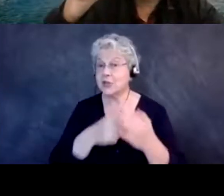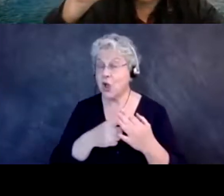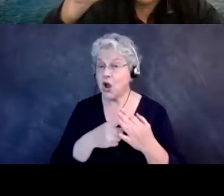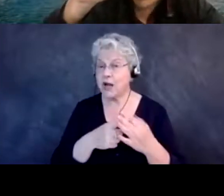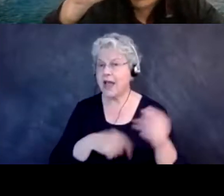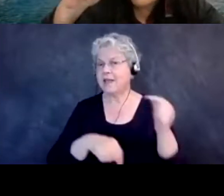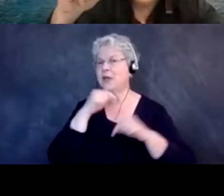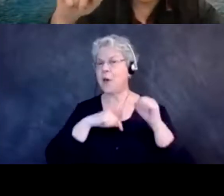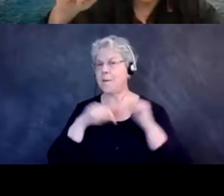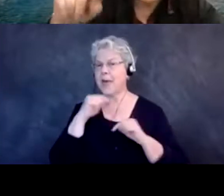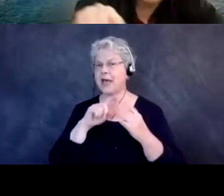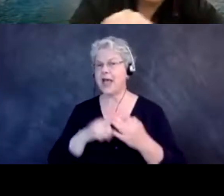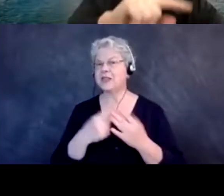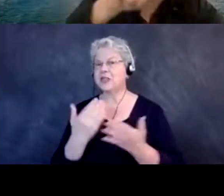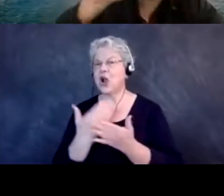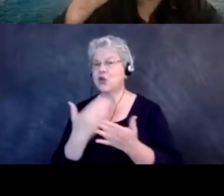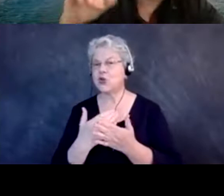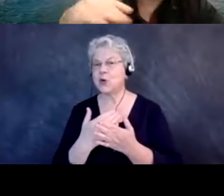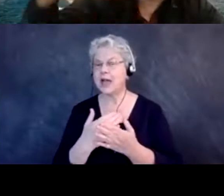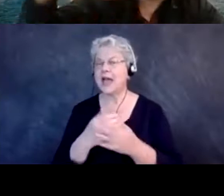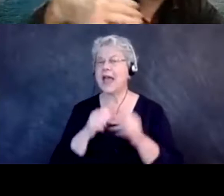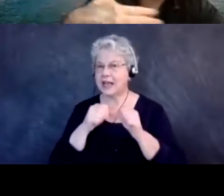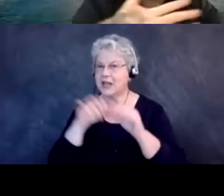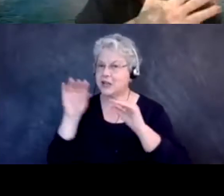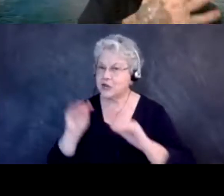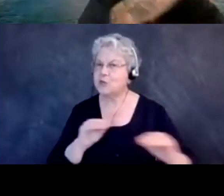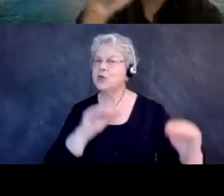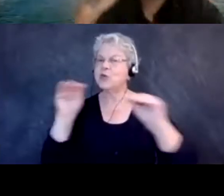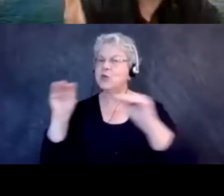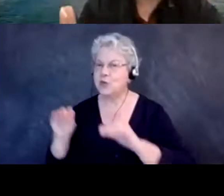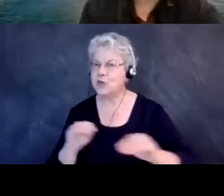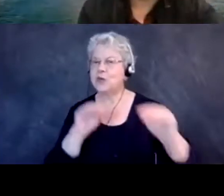to start something else and we're going to keep moving and things move along at different paces,